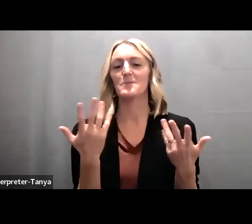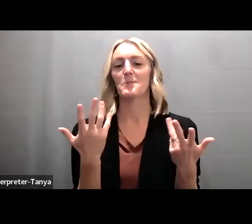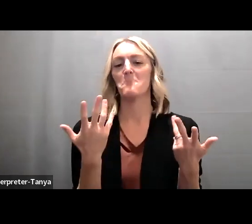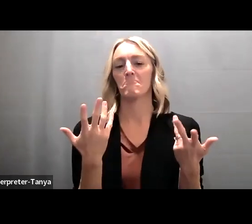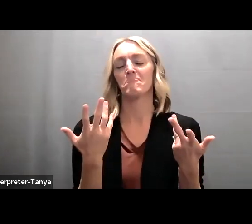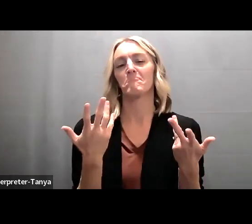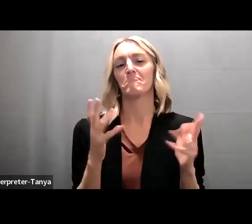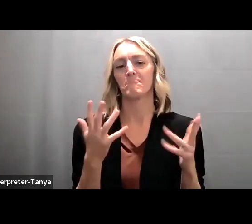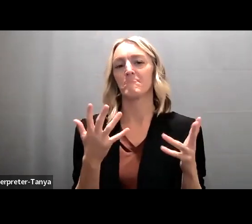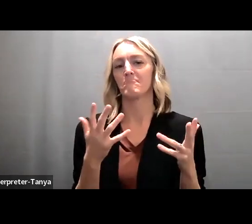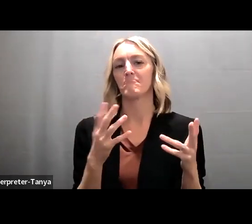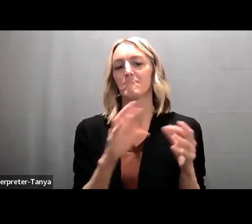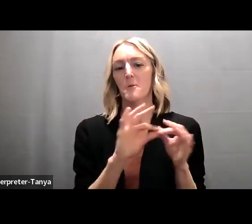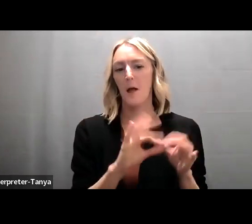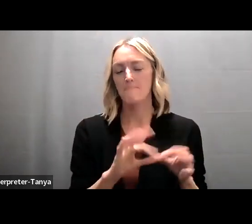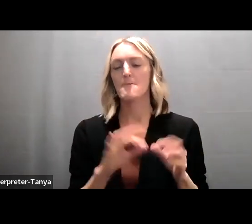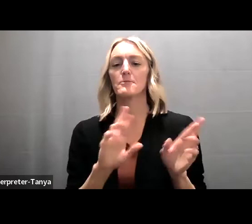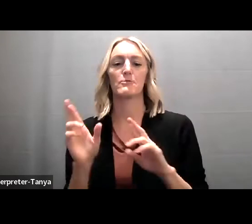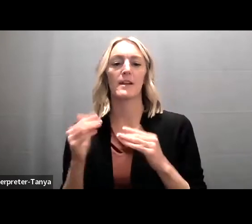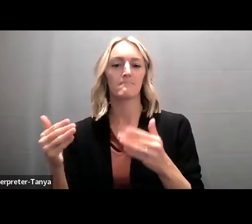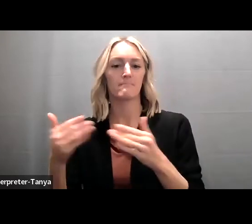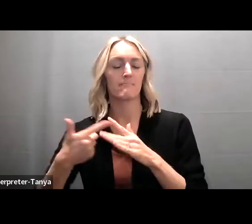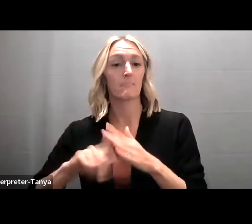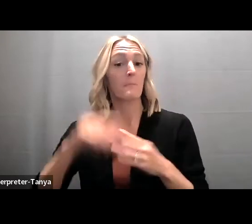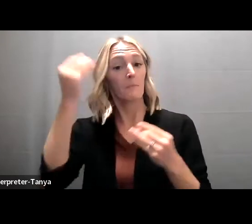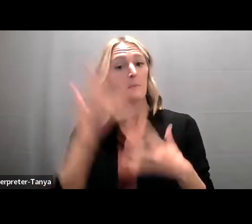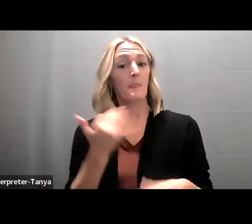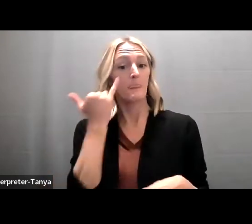But please let me know if you need anything throughout.